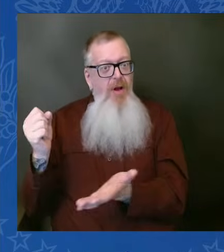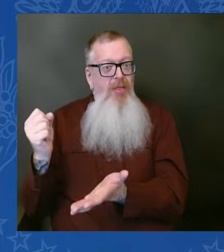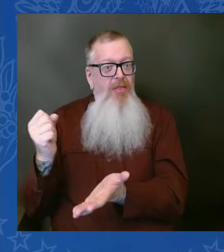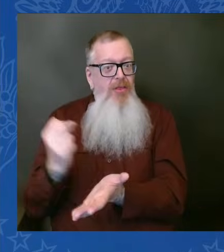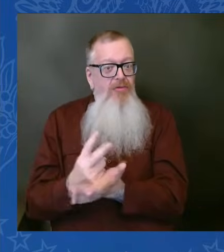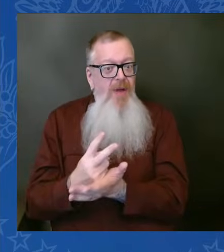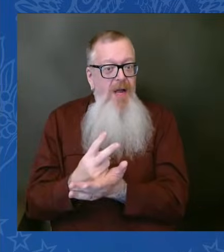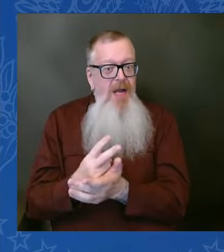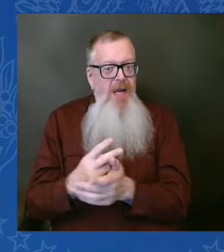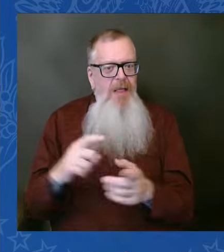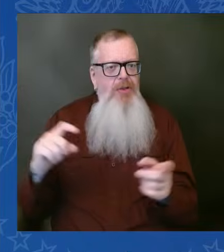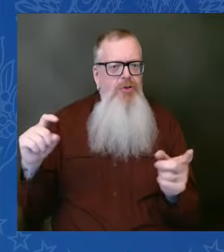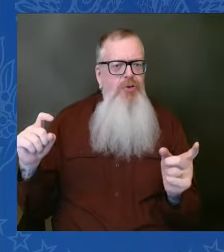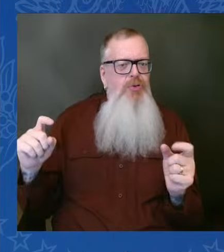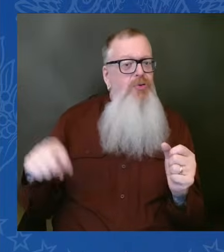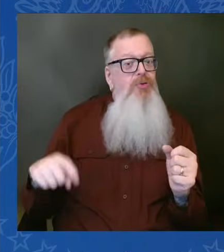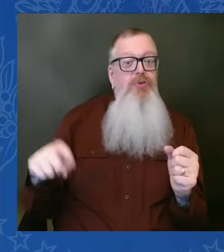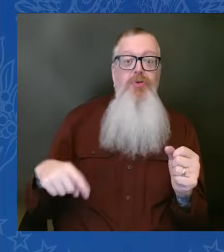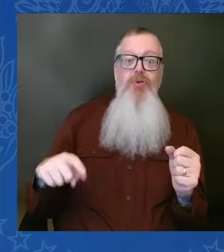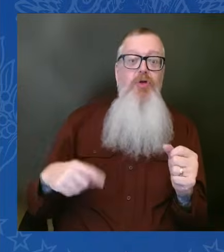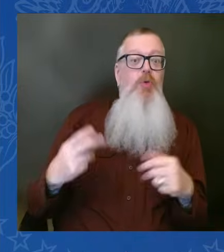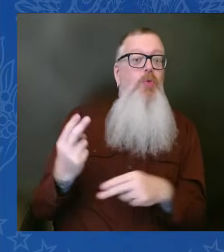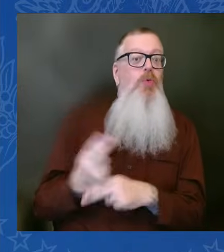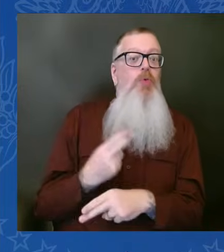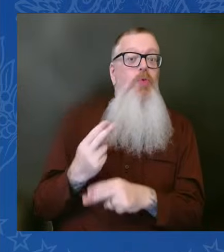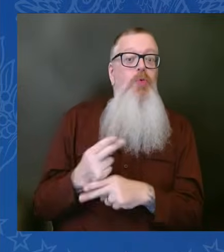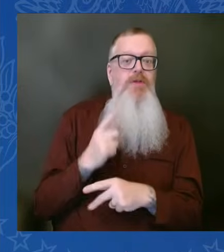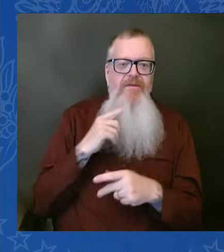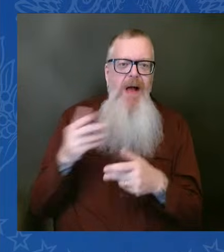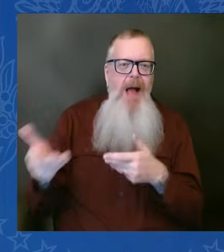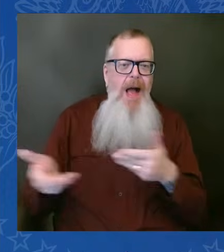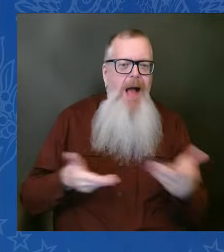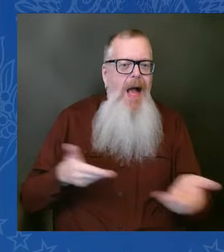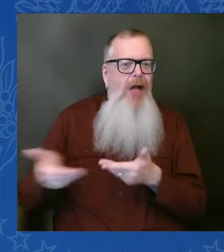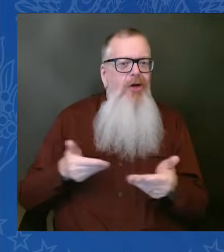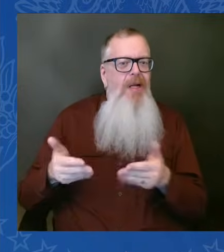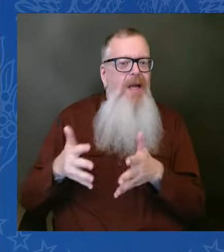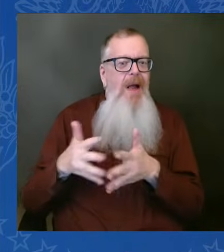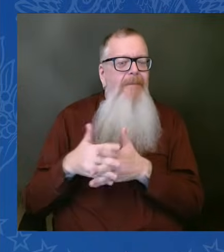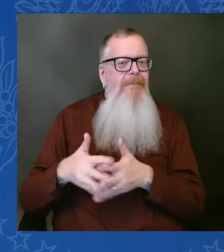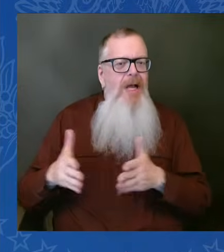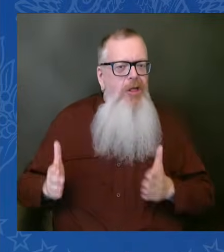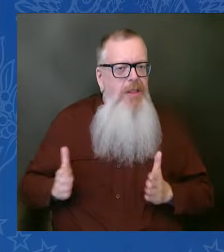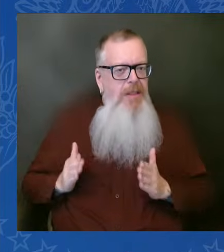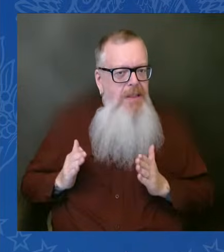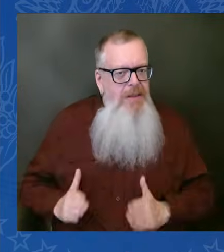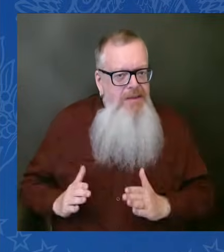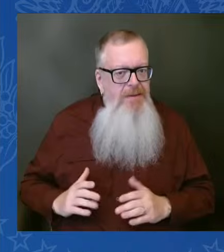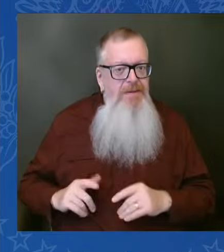to hire American workers and buy American products. There was an exemption. If you couldn’t find the American product,